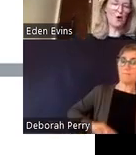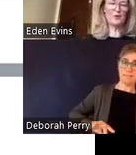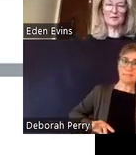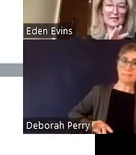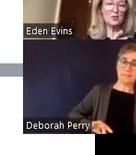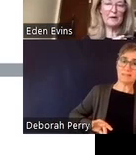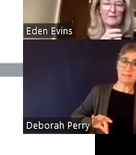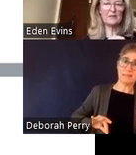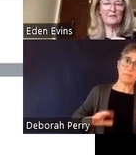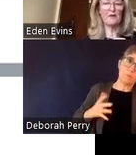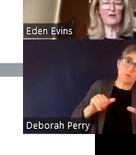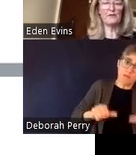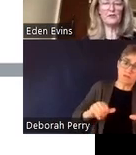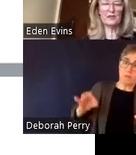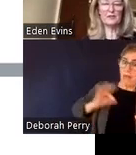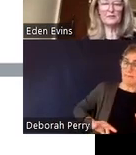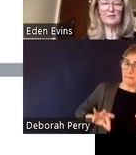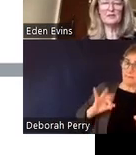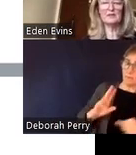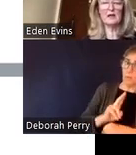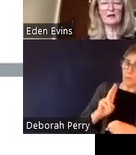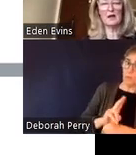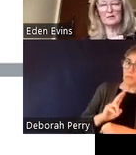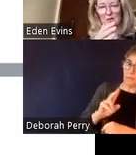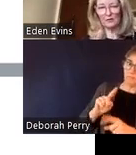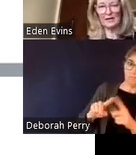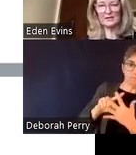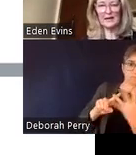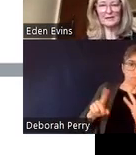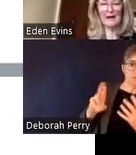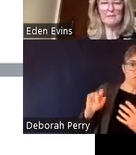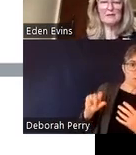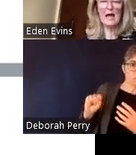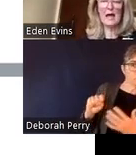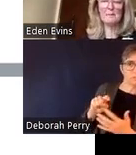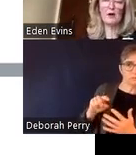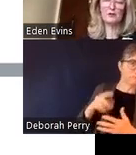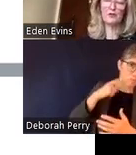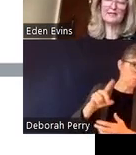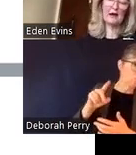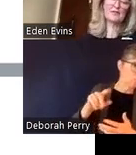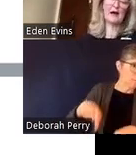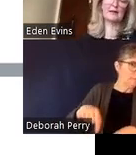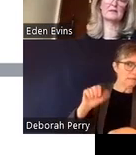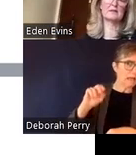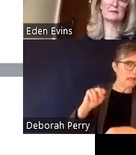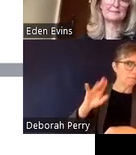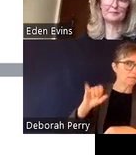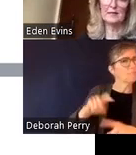or the potential benefits of using substances, in this case cannabis, but also the downsides.